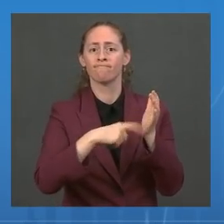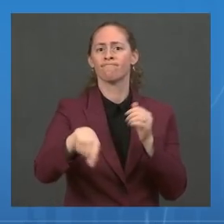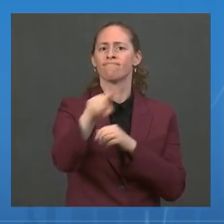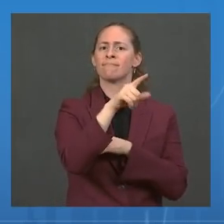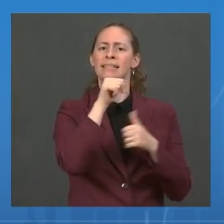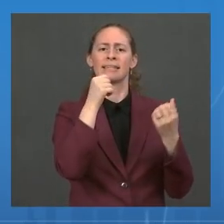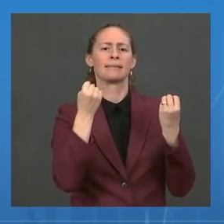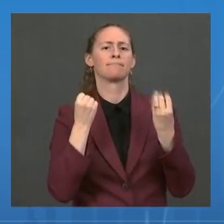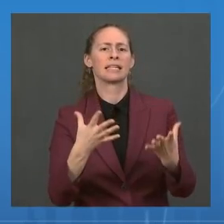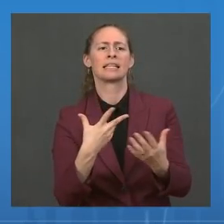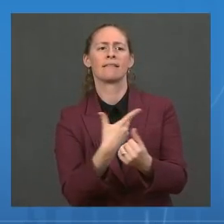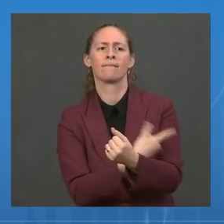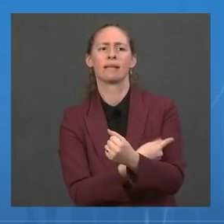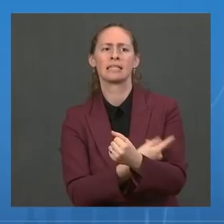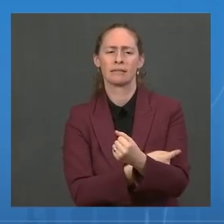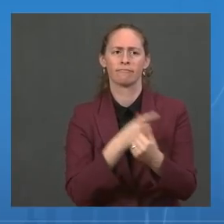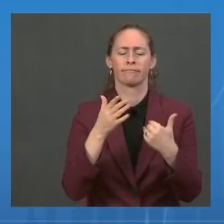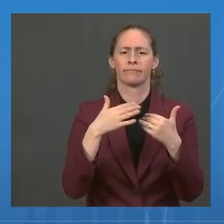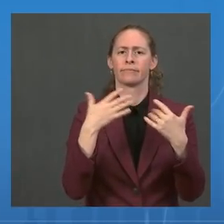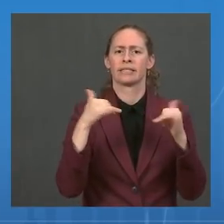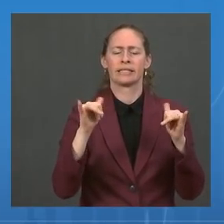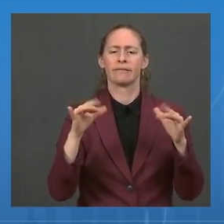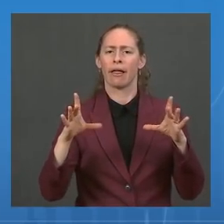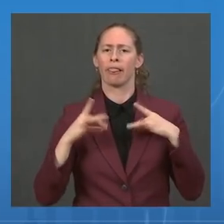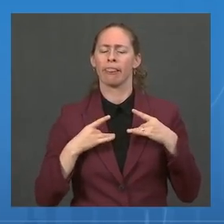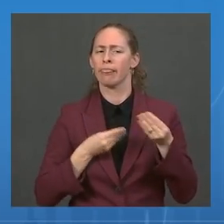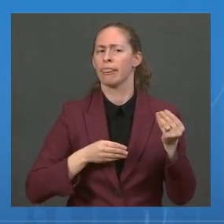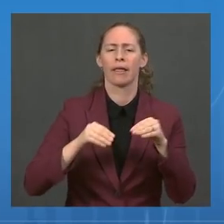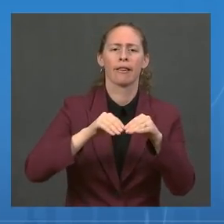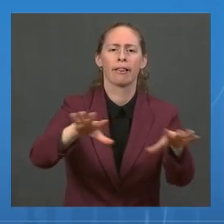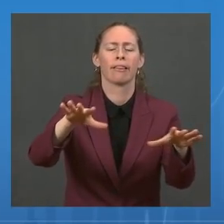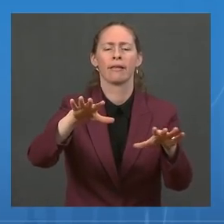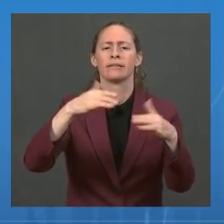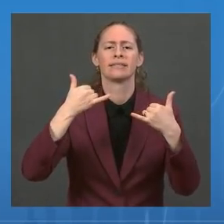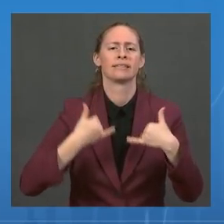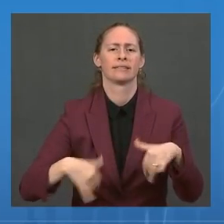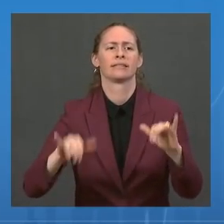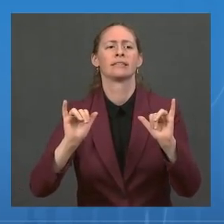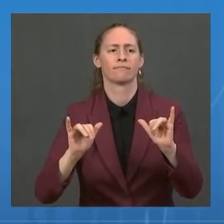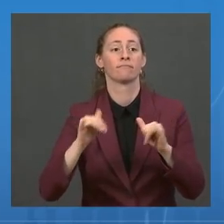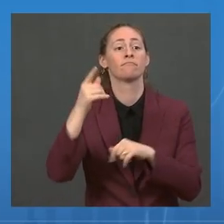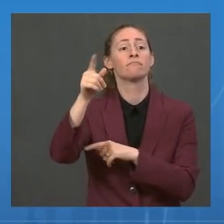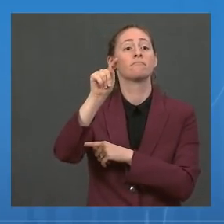over 100 per 100,000 cases over seven days. The Title 42 is a public health order